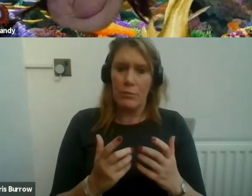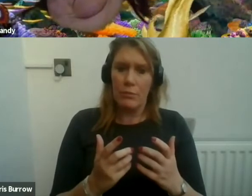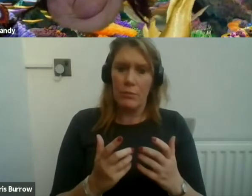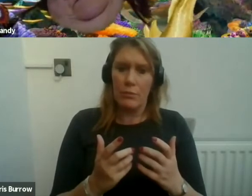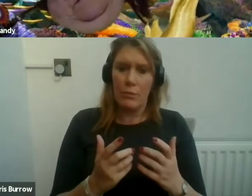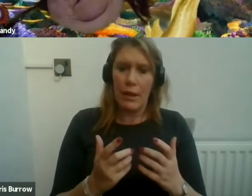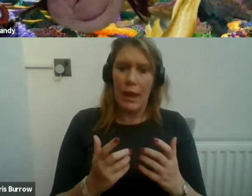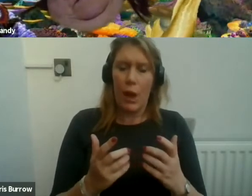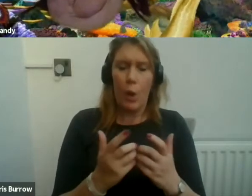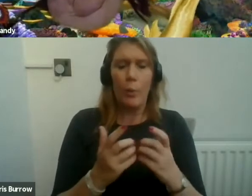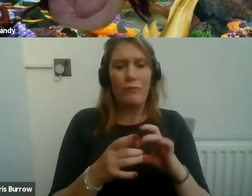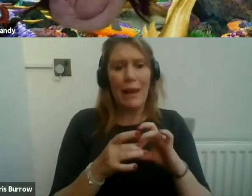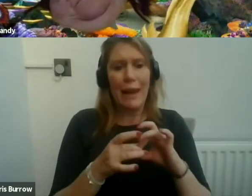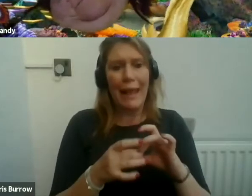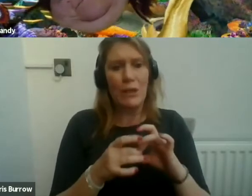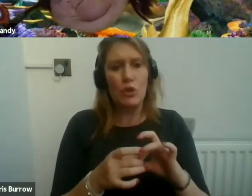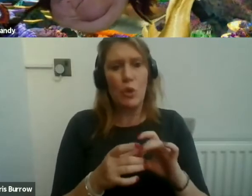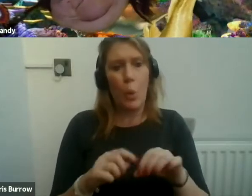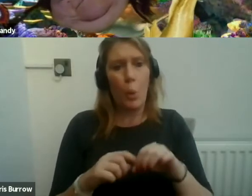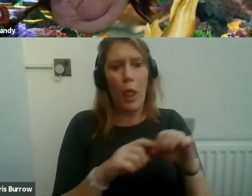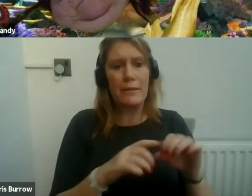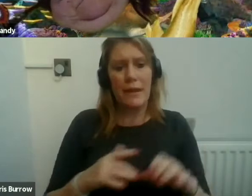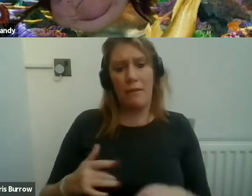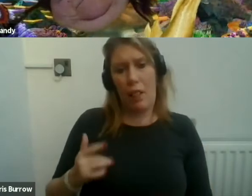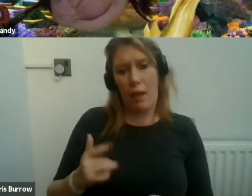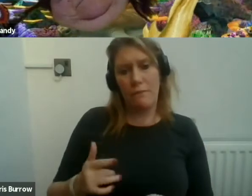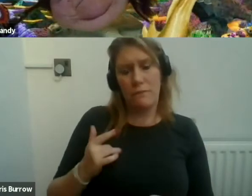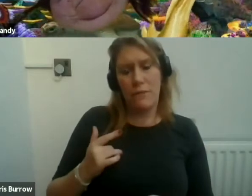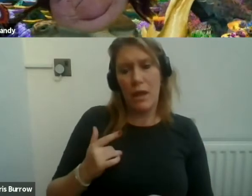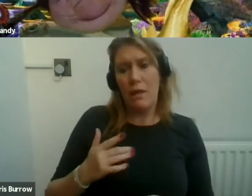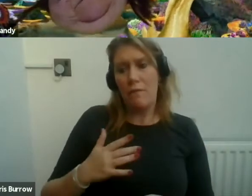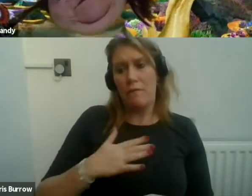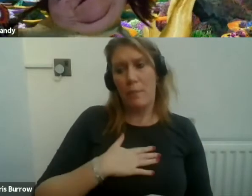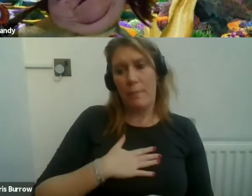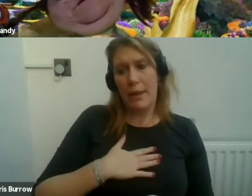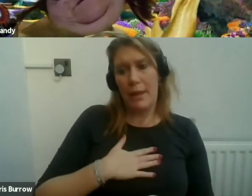that. And for me that's a huge mistake